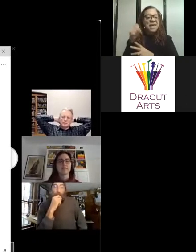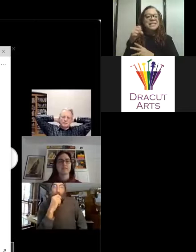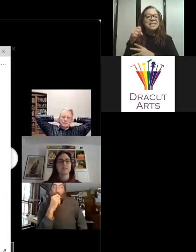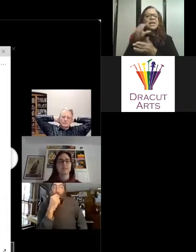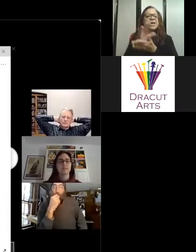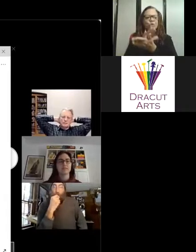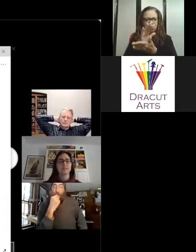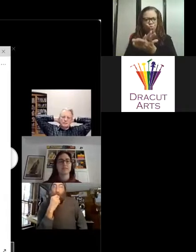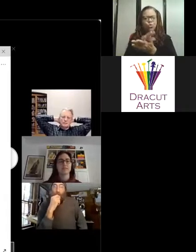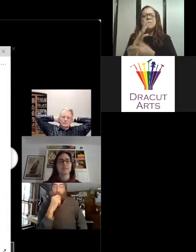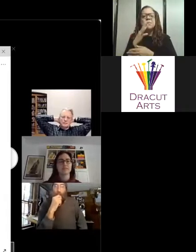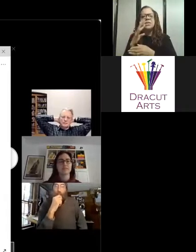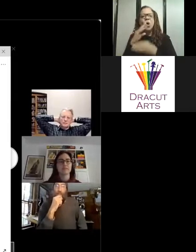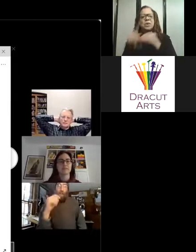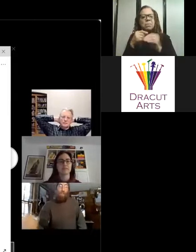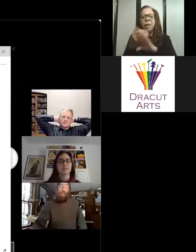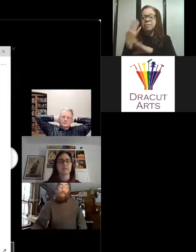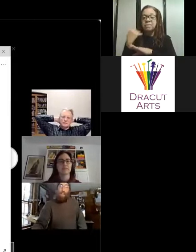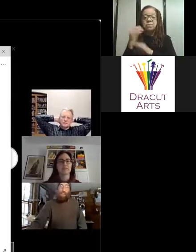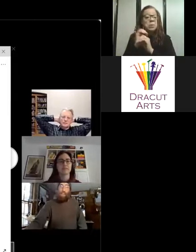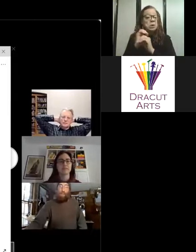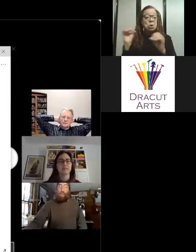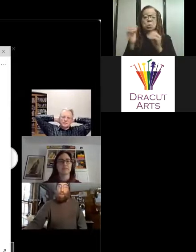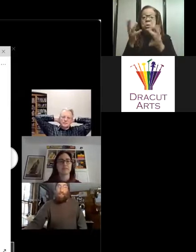TALKED of before... but no one seems to want to engage in the ENTERPRISE!"